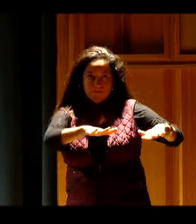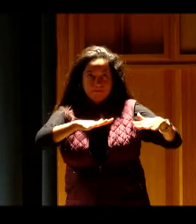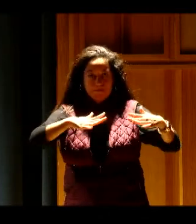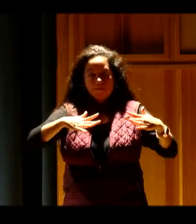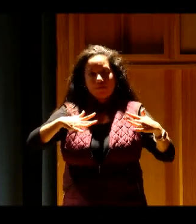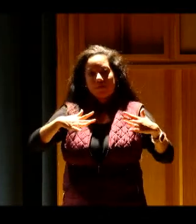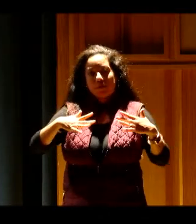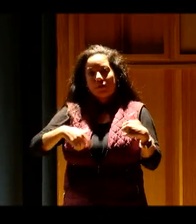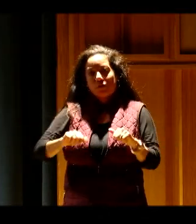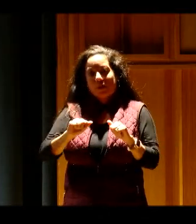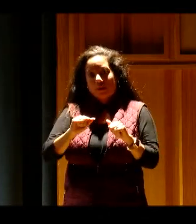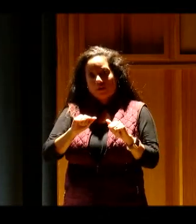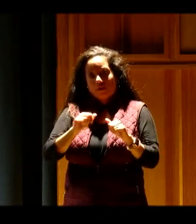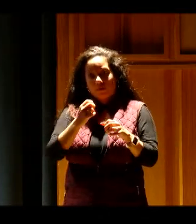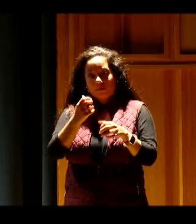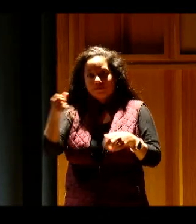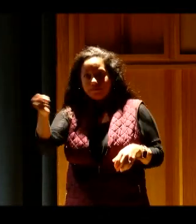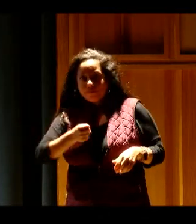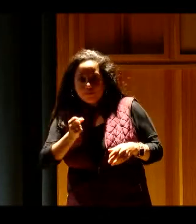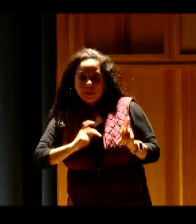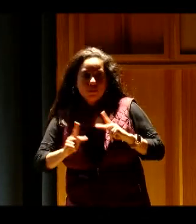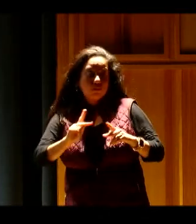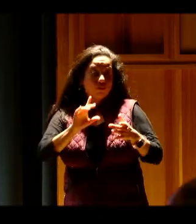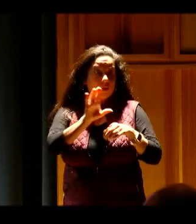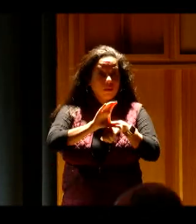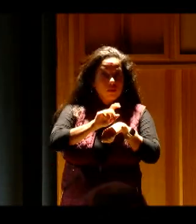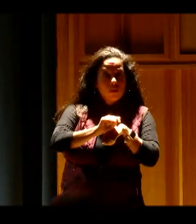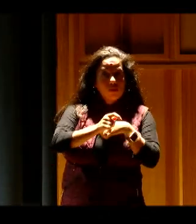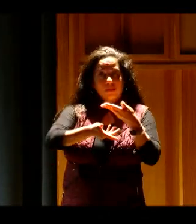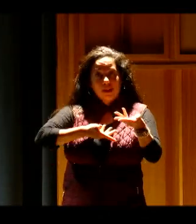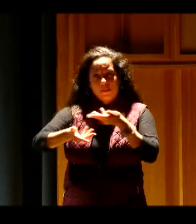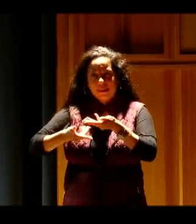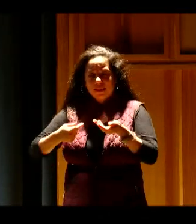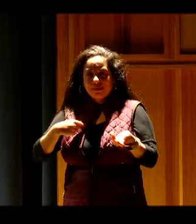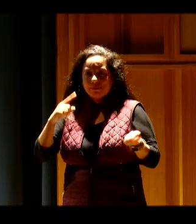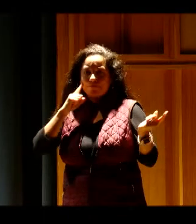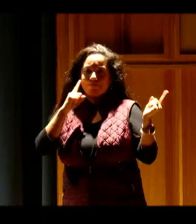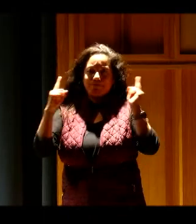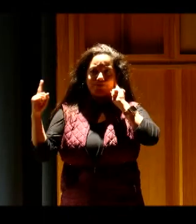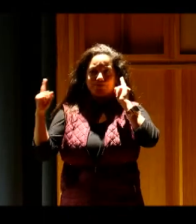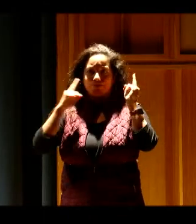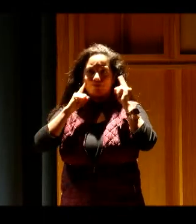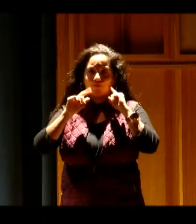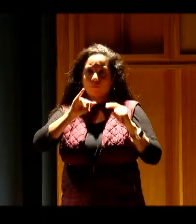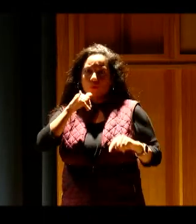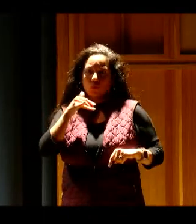people to consult to people to collaborate, with I kept hearing about this Julie's Bicycle.